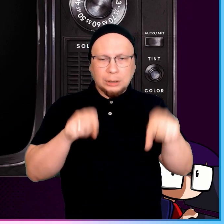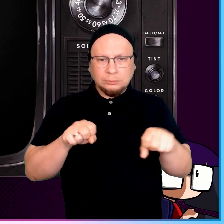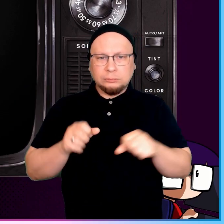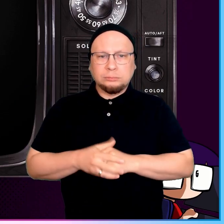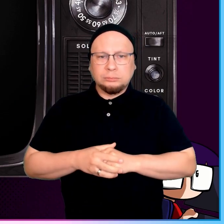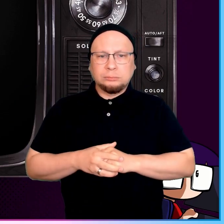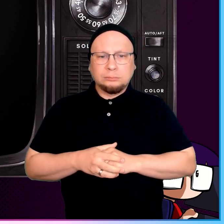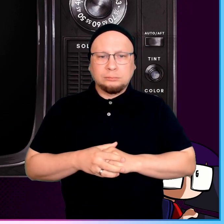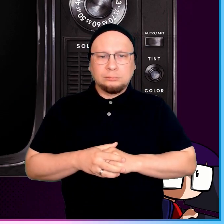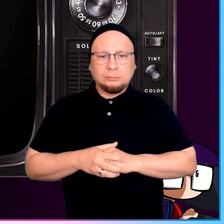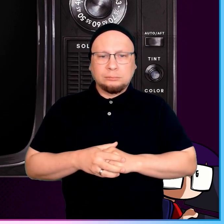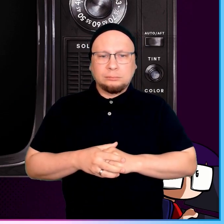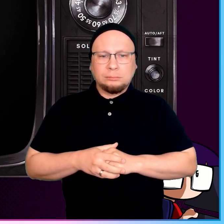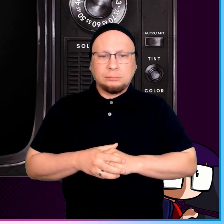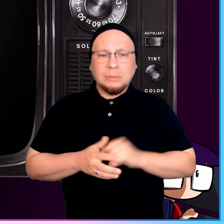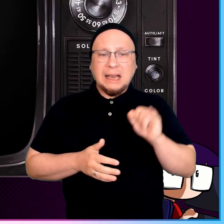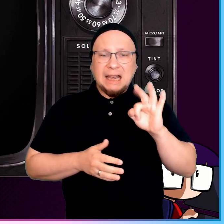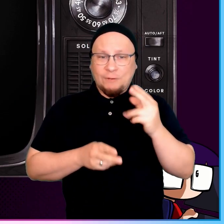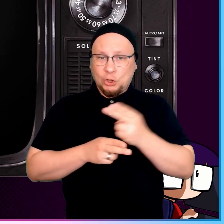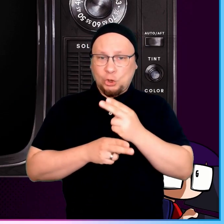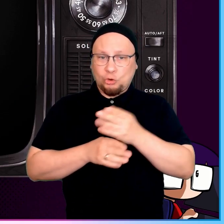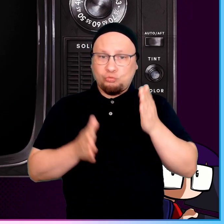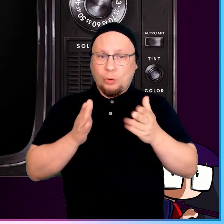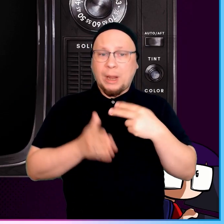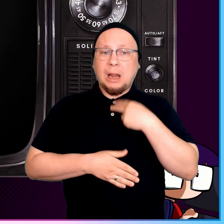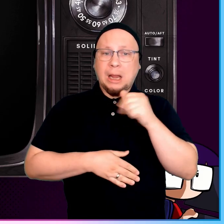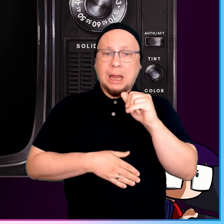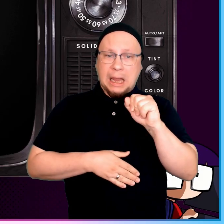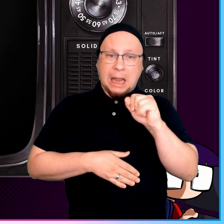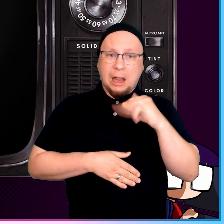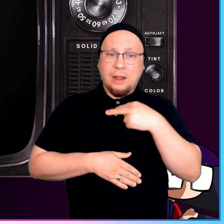and when using self-voicing mode, additional visual narration is added.